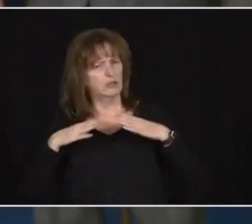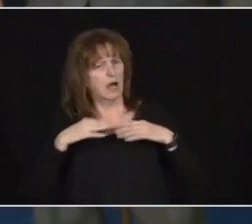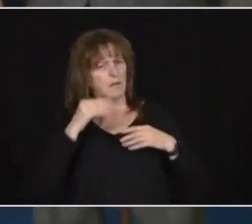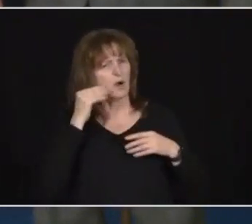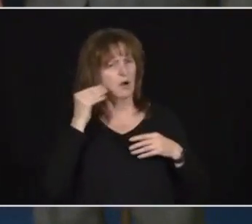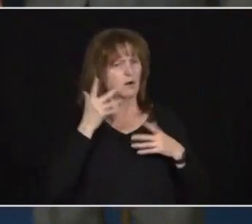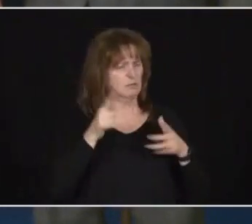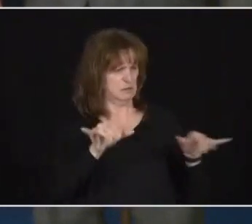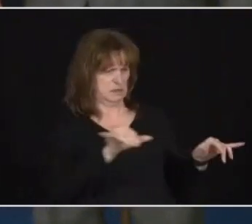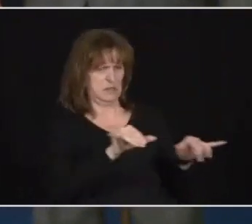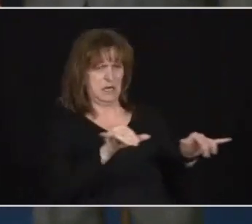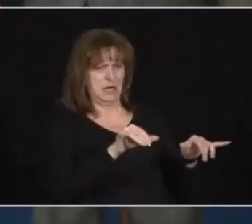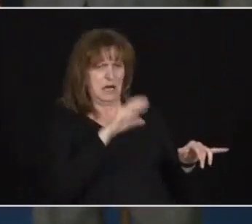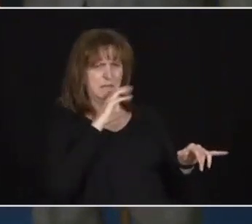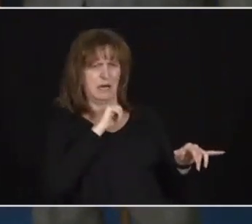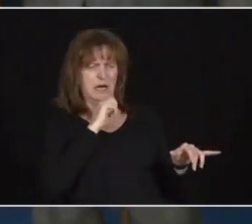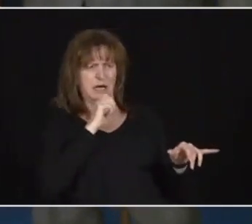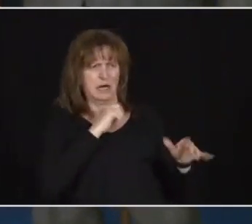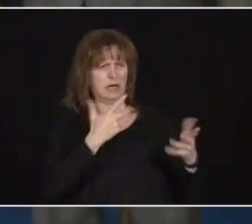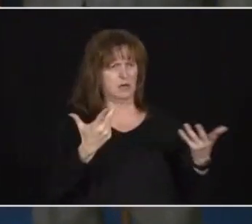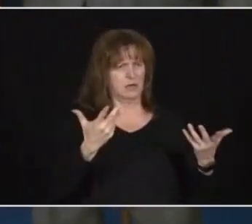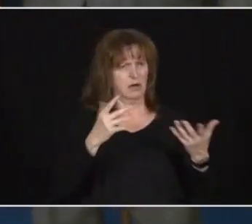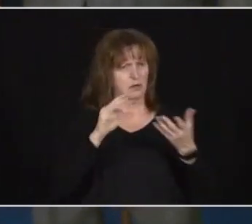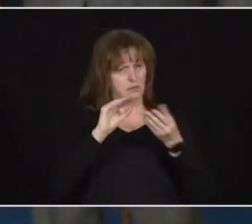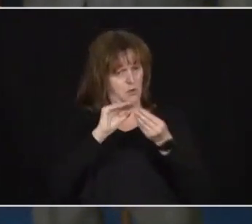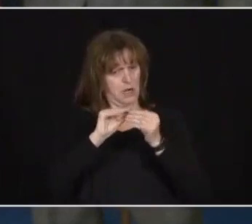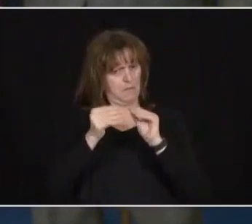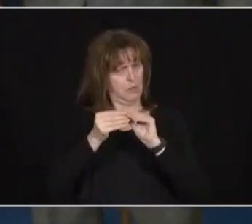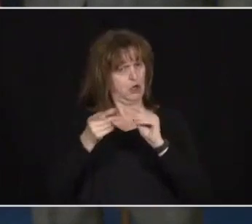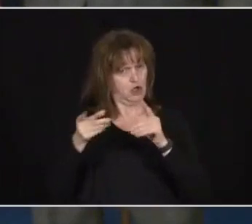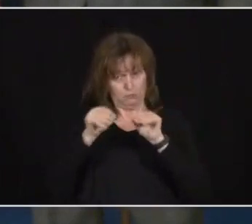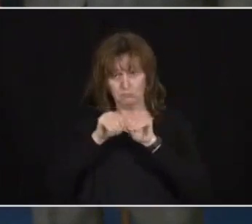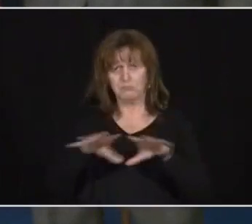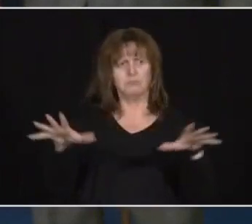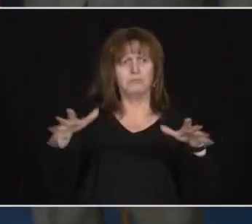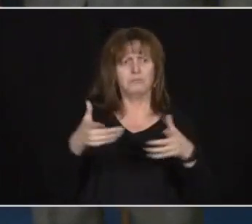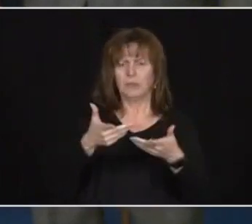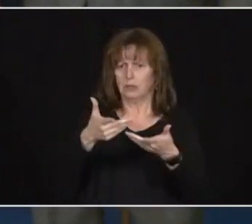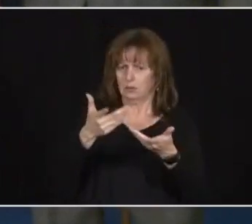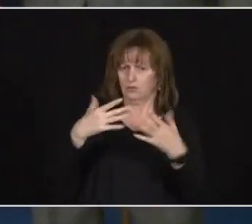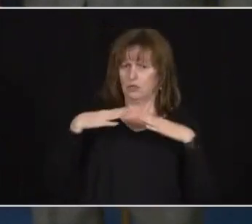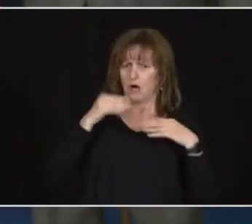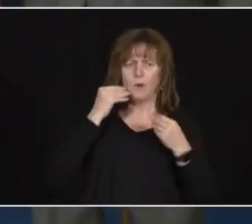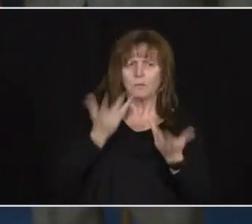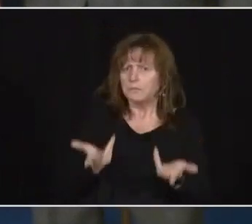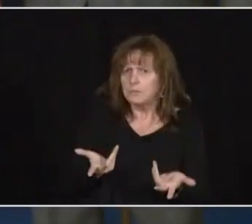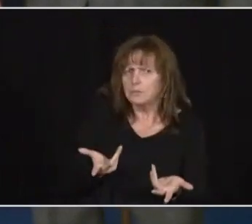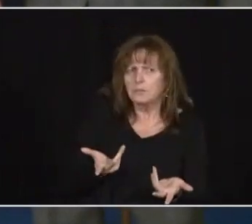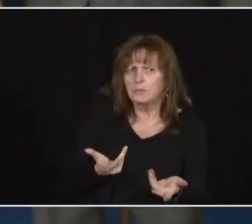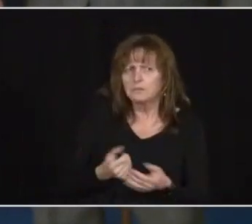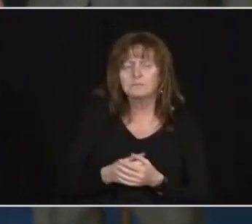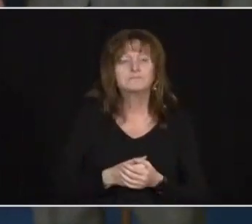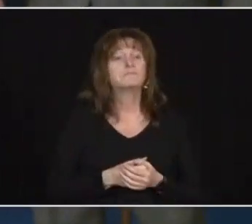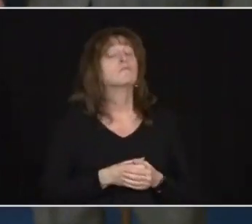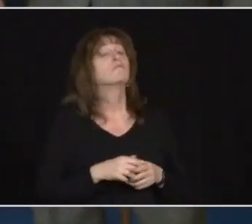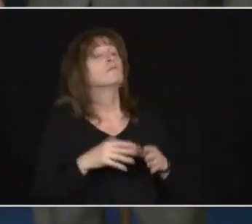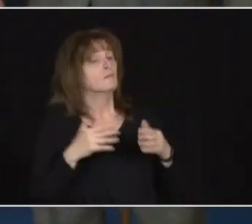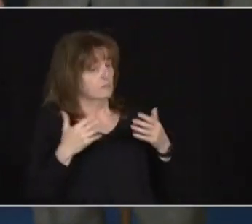homes not being published in in the same way? MINISTER CHRISTINE The focus has been on long-term care